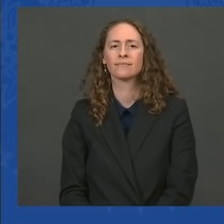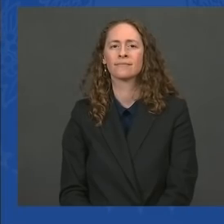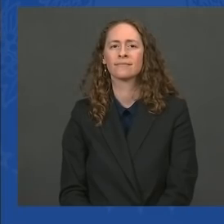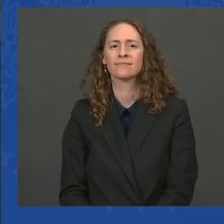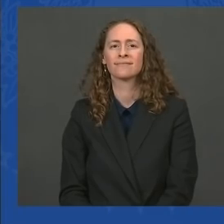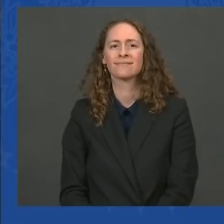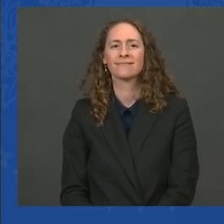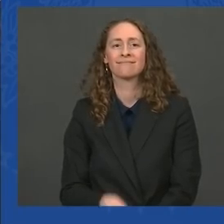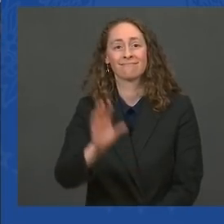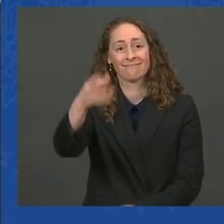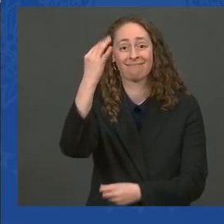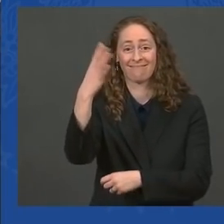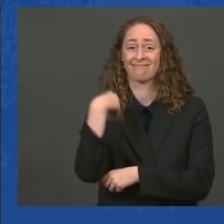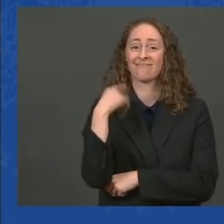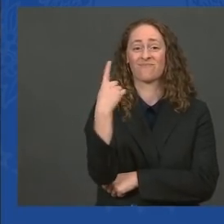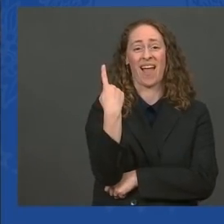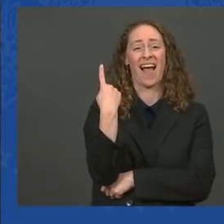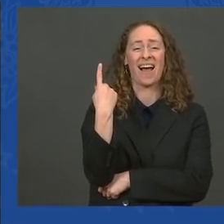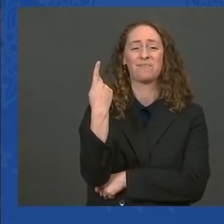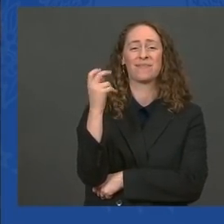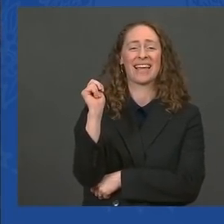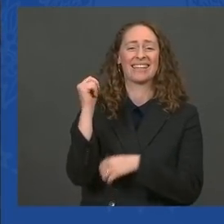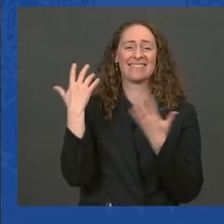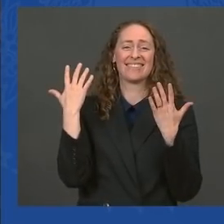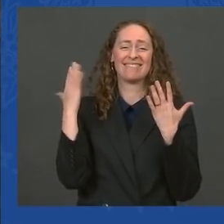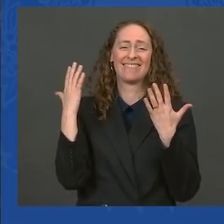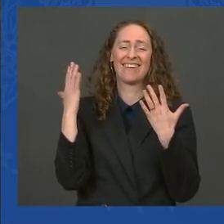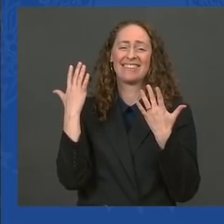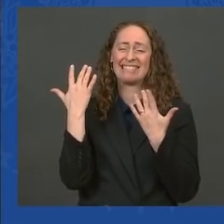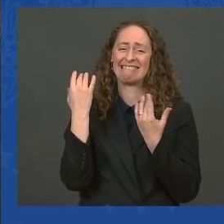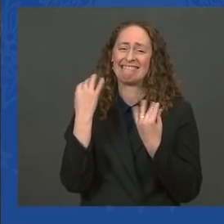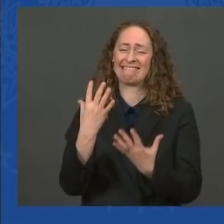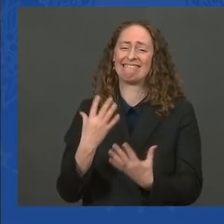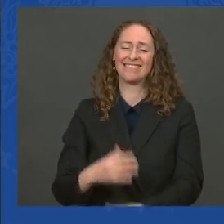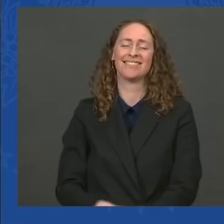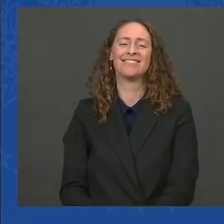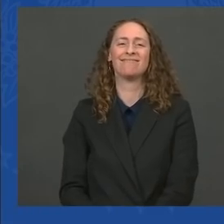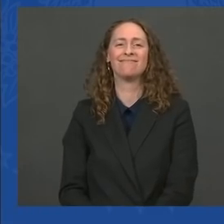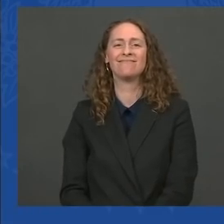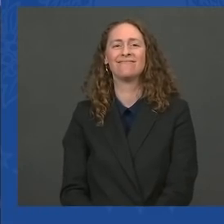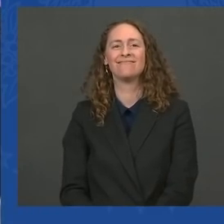So you all -- no, you're all going to get a pen, but I only got one with me today.